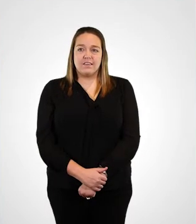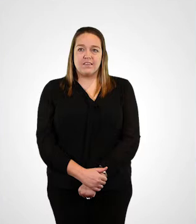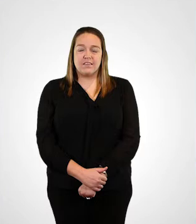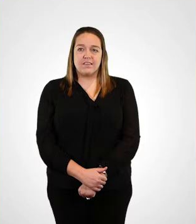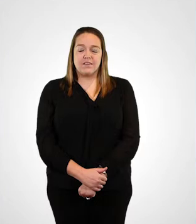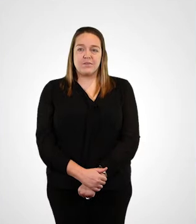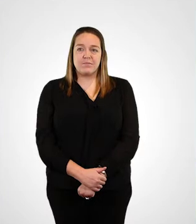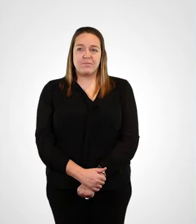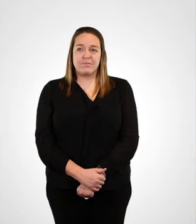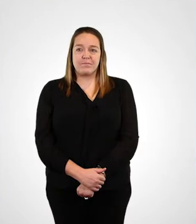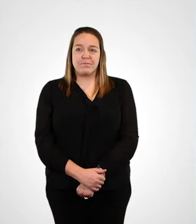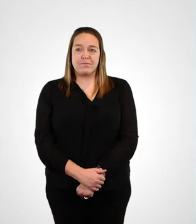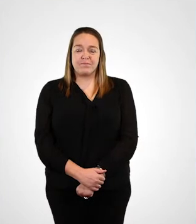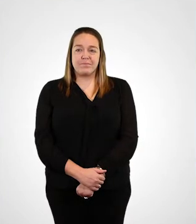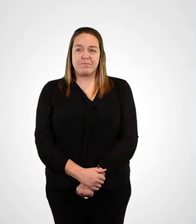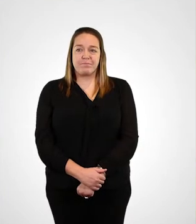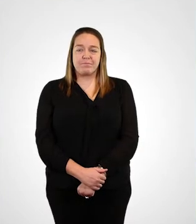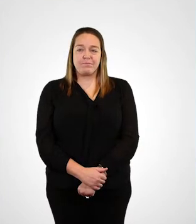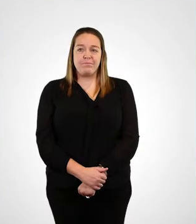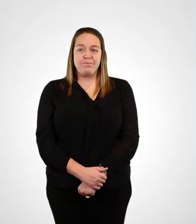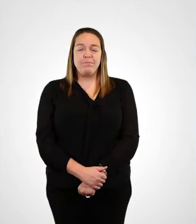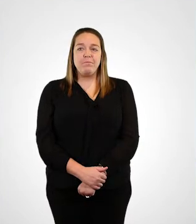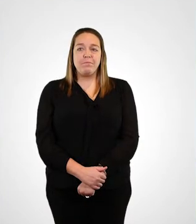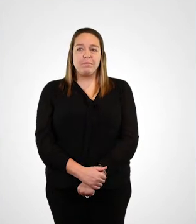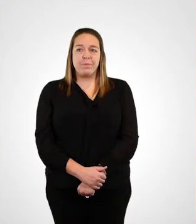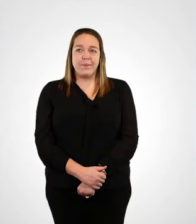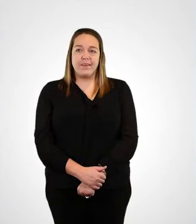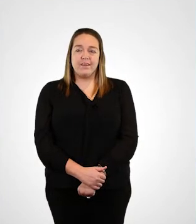Are you wearing hearing aids? I hear with my ears, I'm not wearing hearing aids.